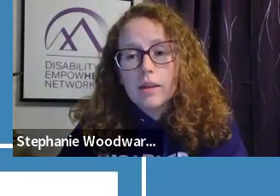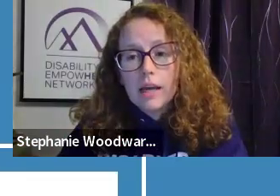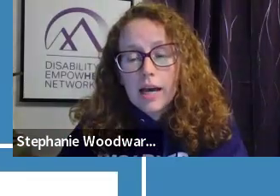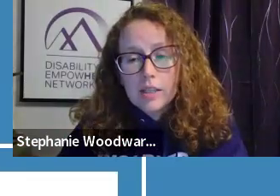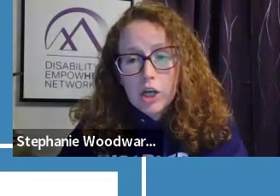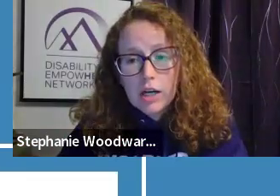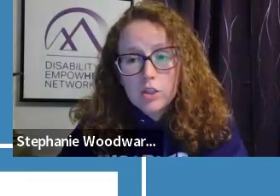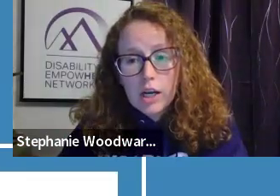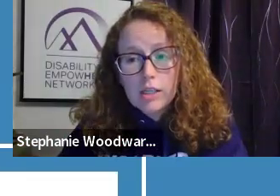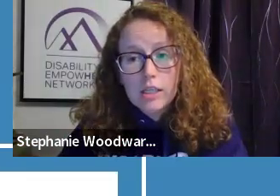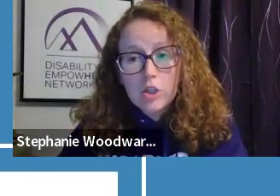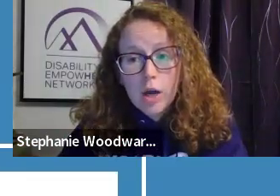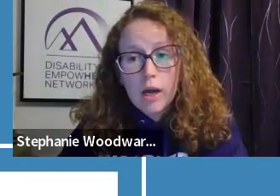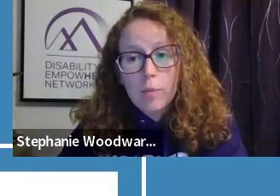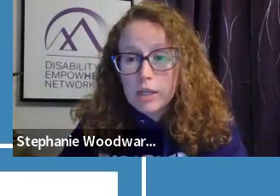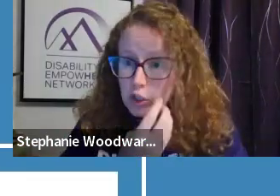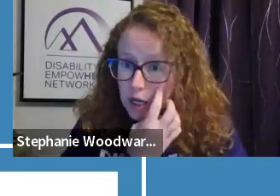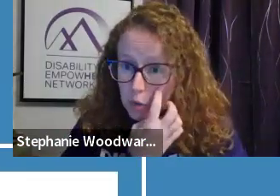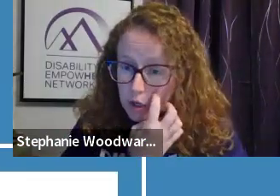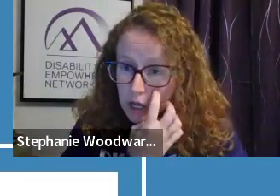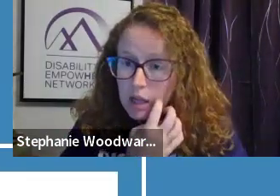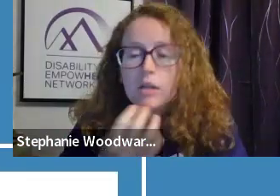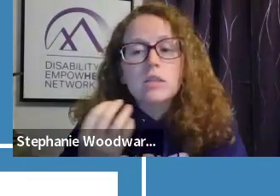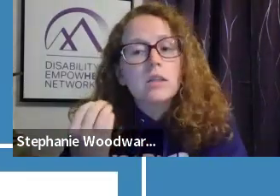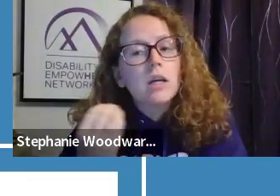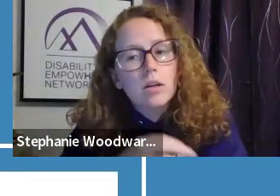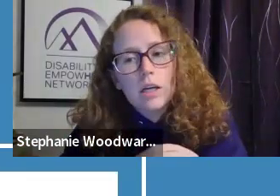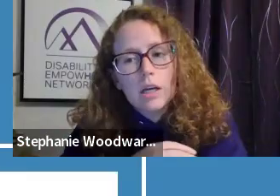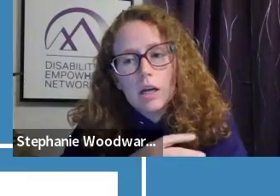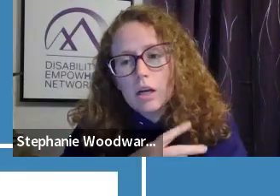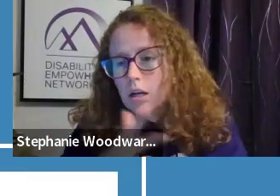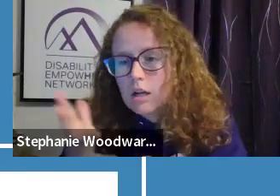I don't have the ability to pop things into the chat right now but,